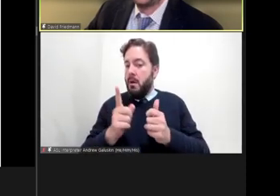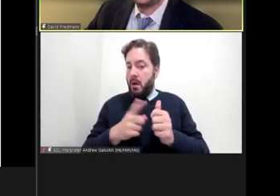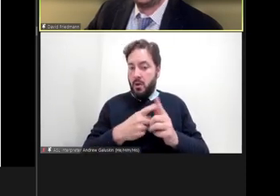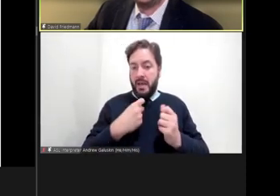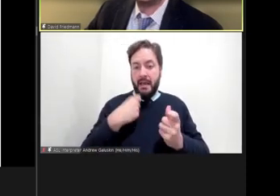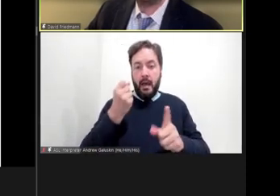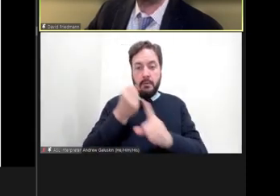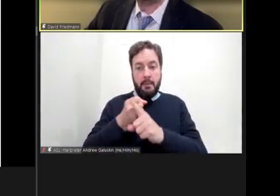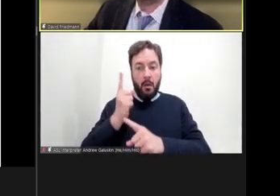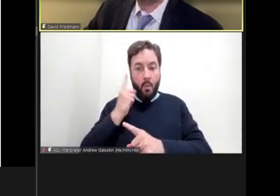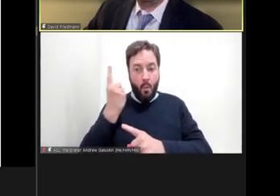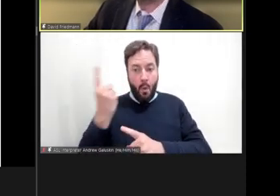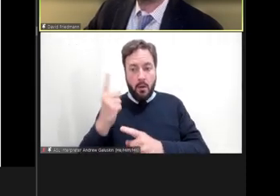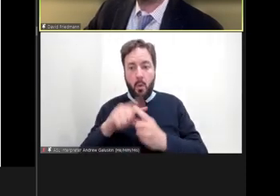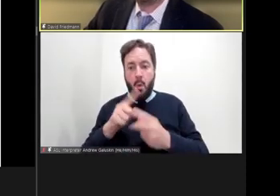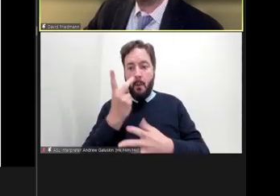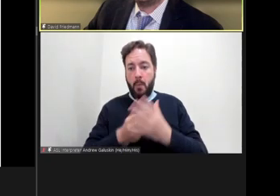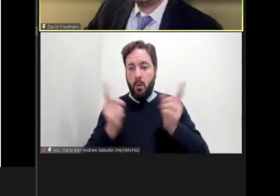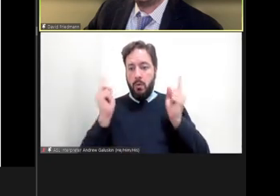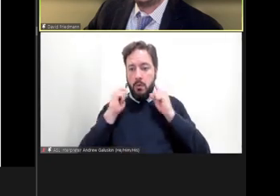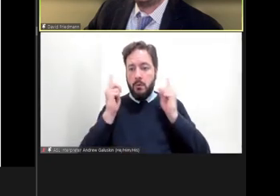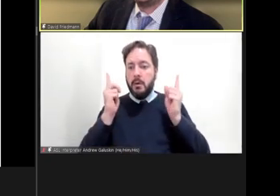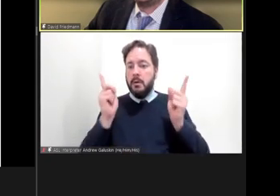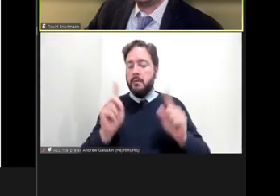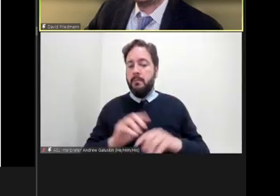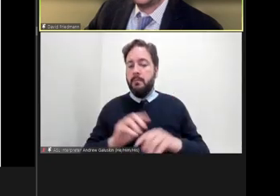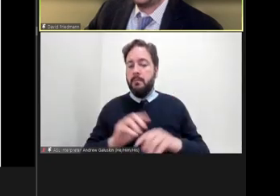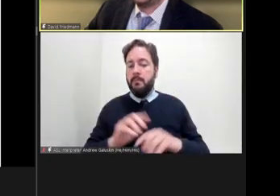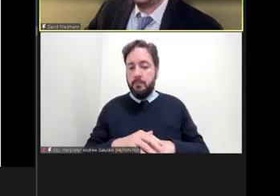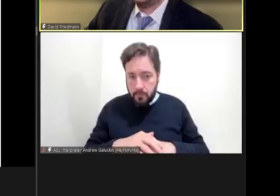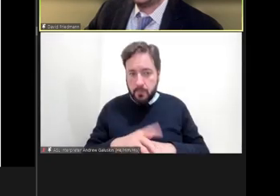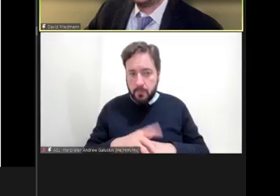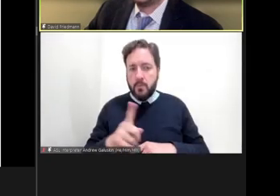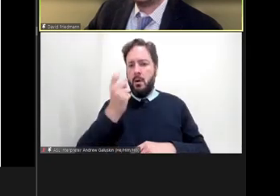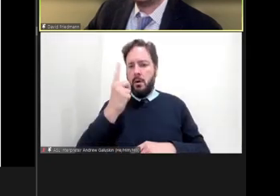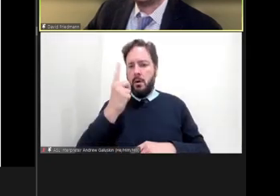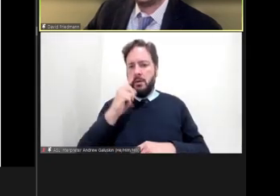both ears. And it's also important to know that CMV can cause other neurologic issues.